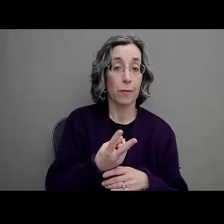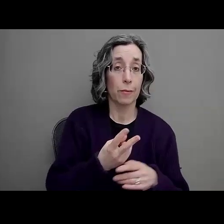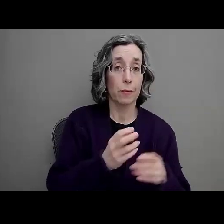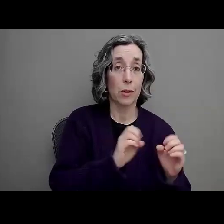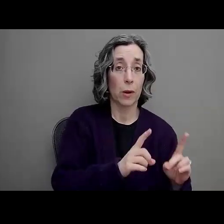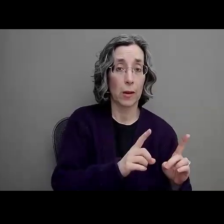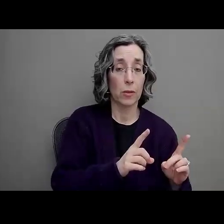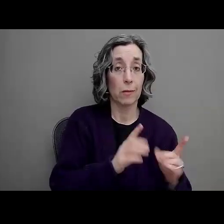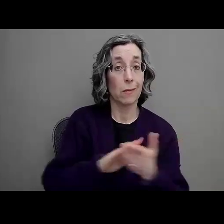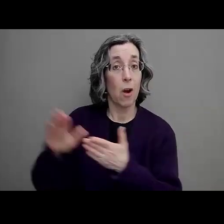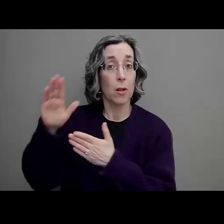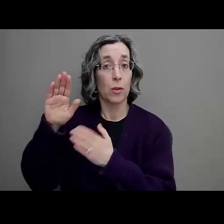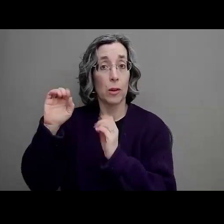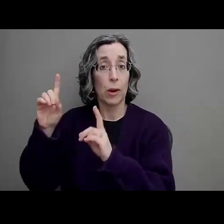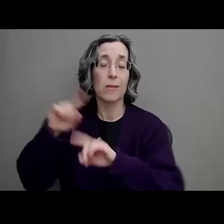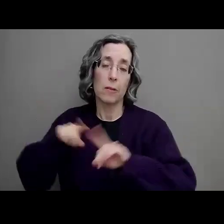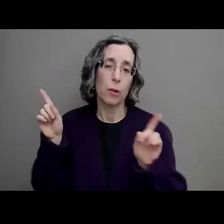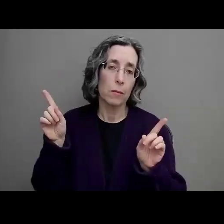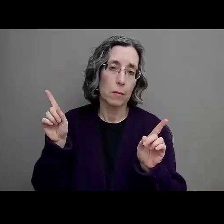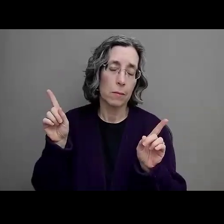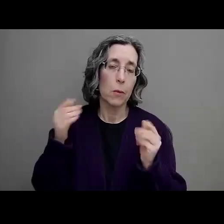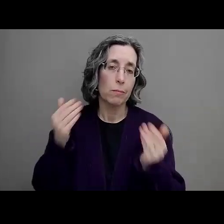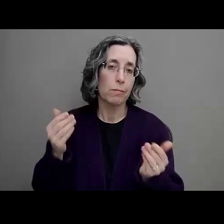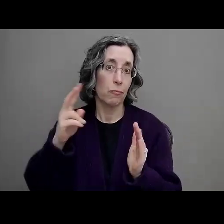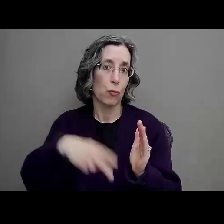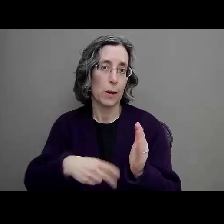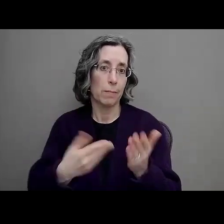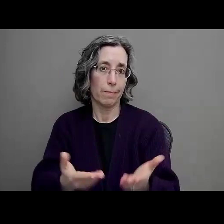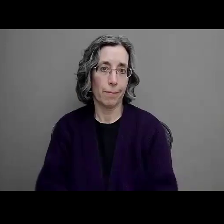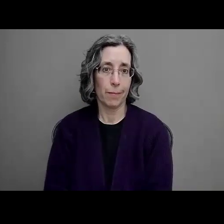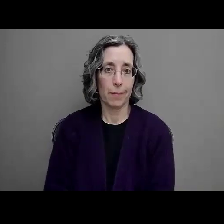K-12. Okay? So I'll give you a